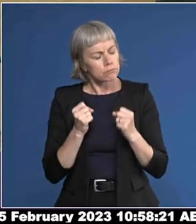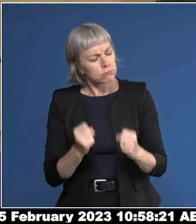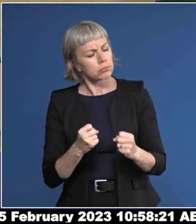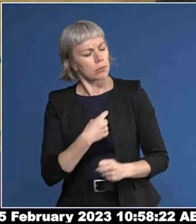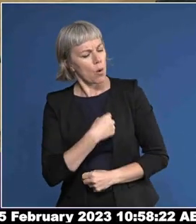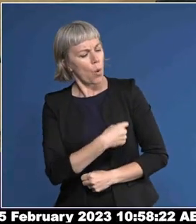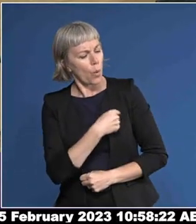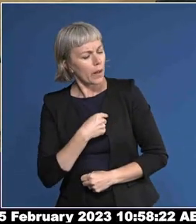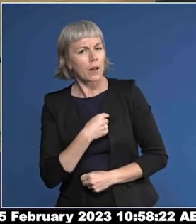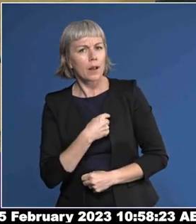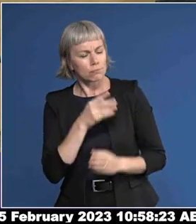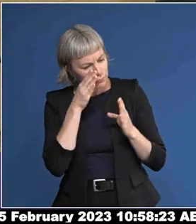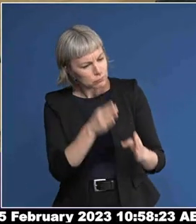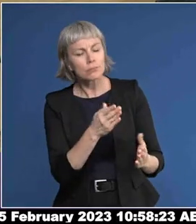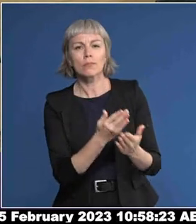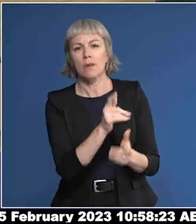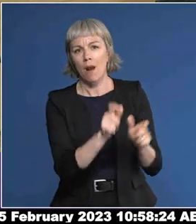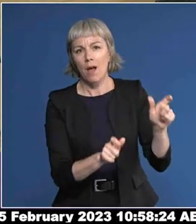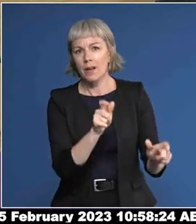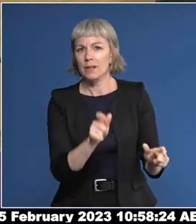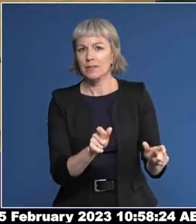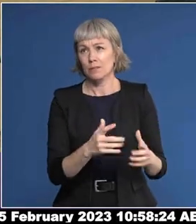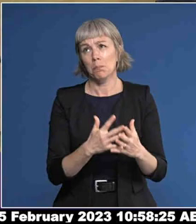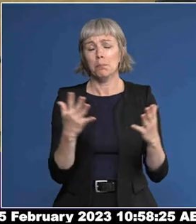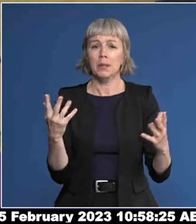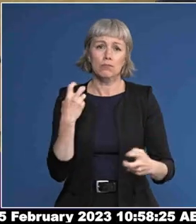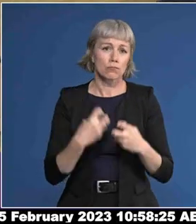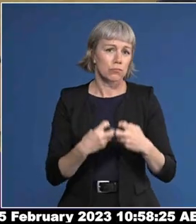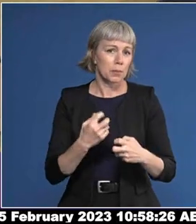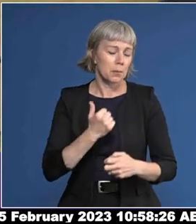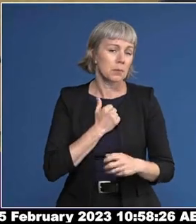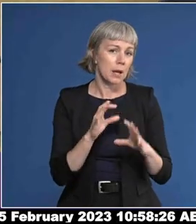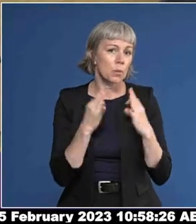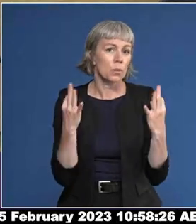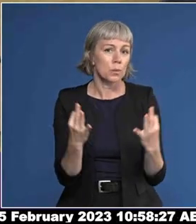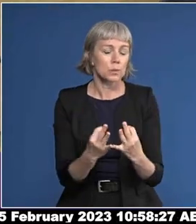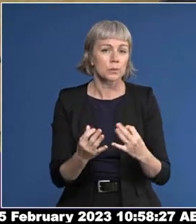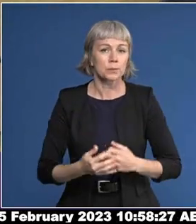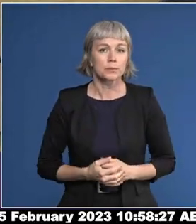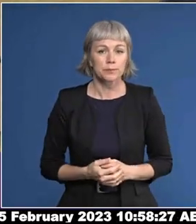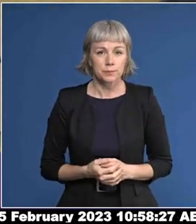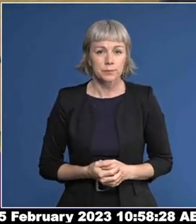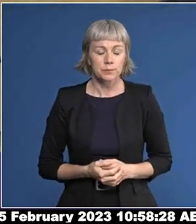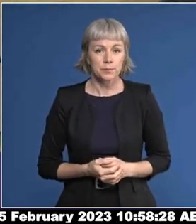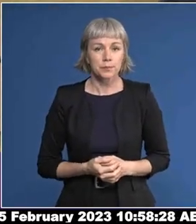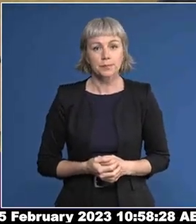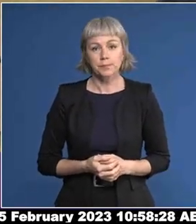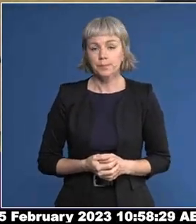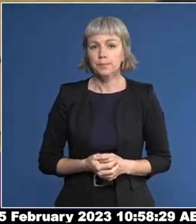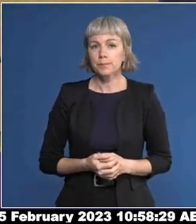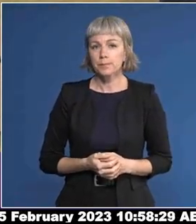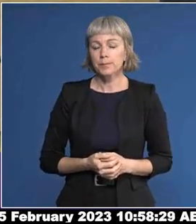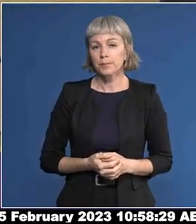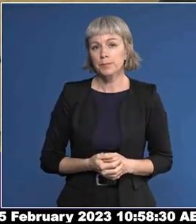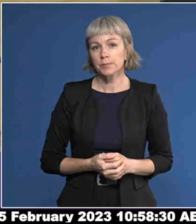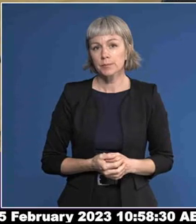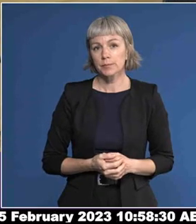So it's a big issue. MS EASTMAN: So is there a way of building in to the sector a